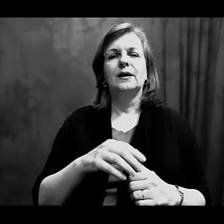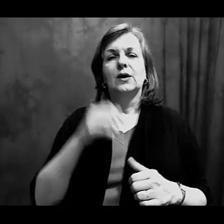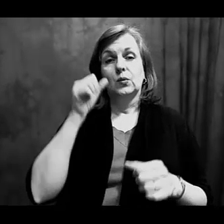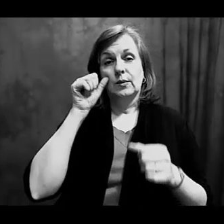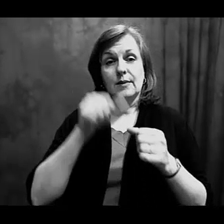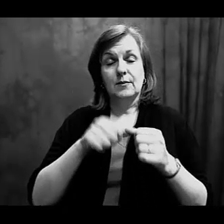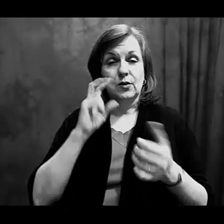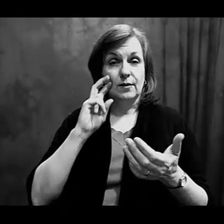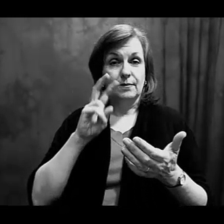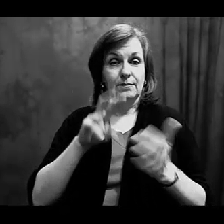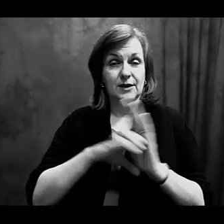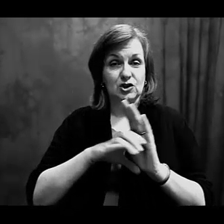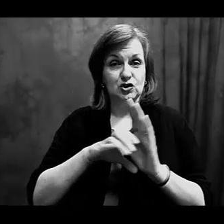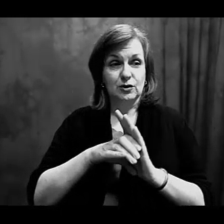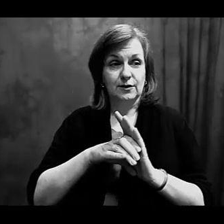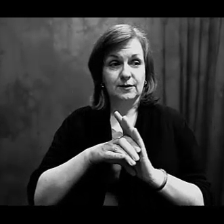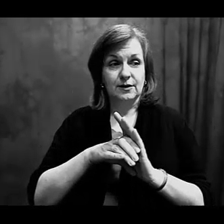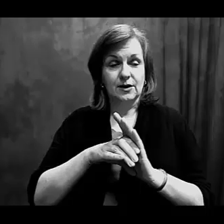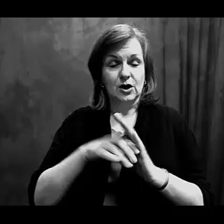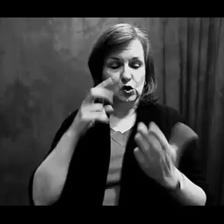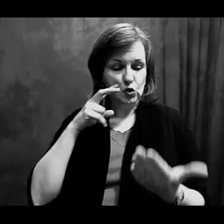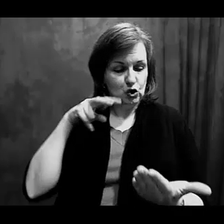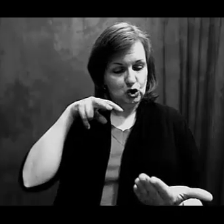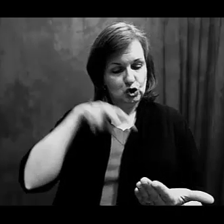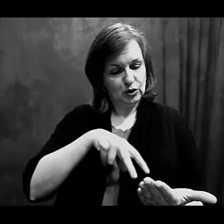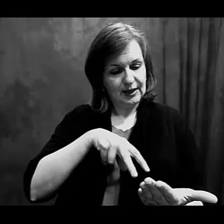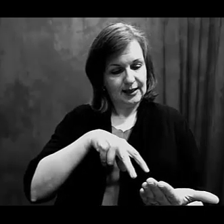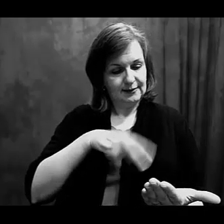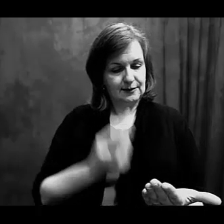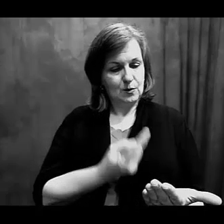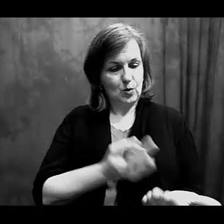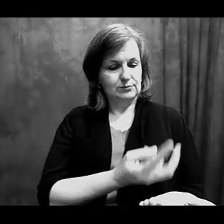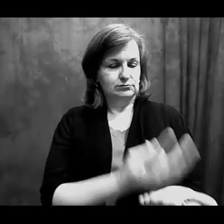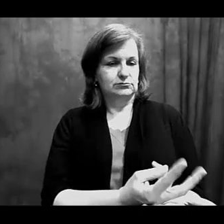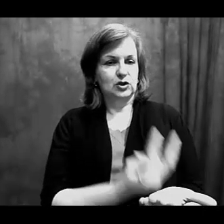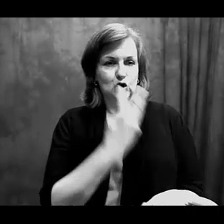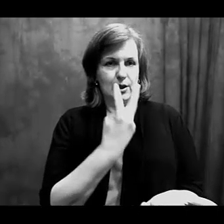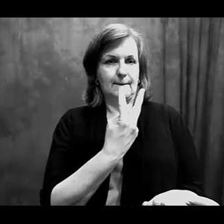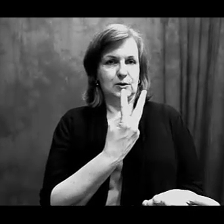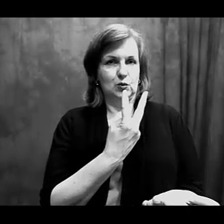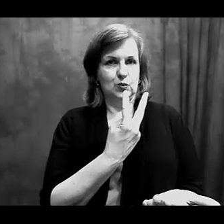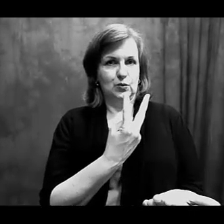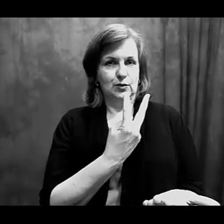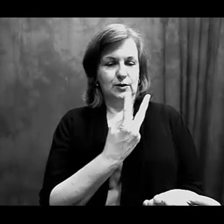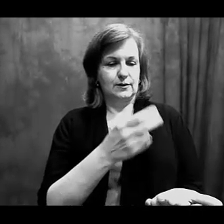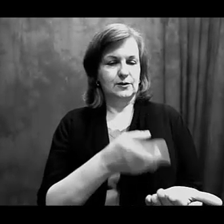this is like you're looking down on someone who is facing you so the right side